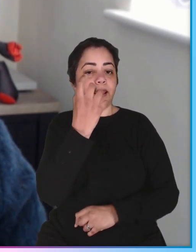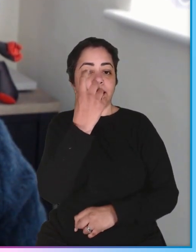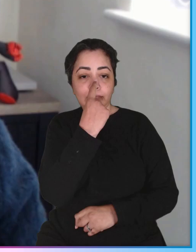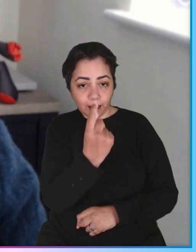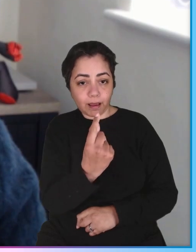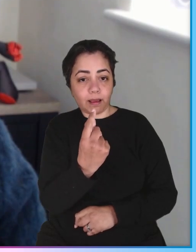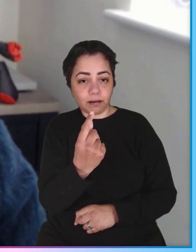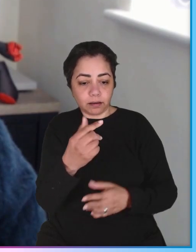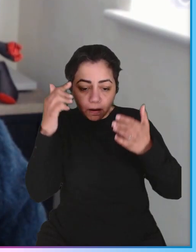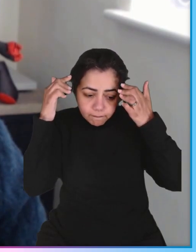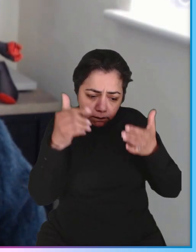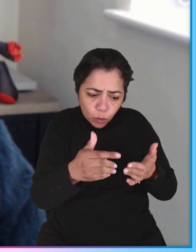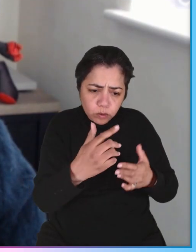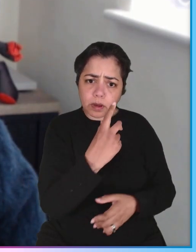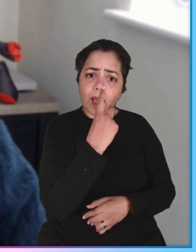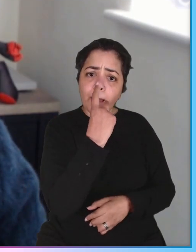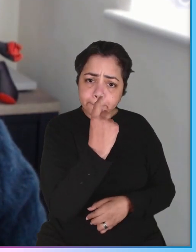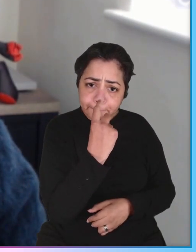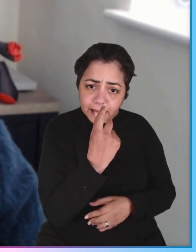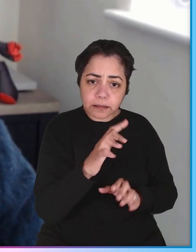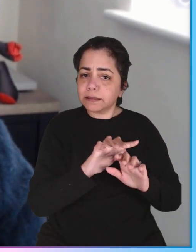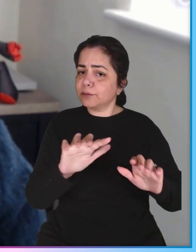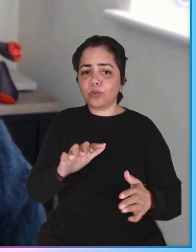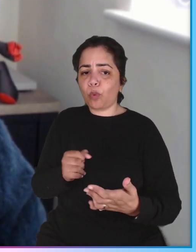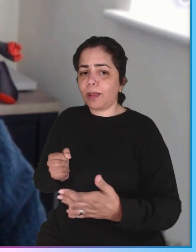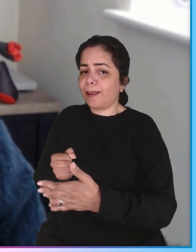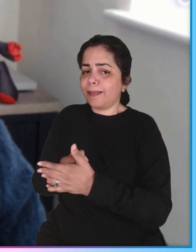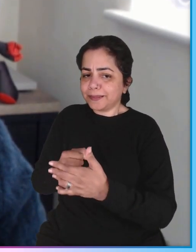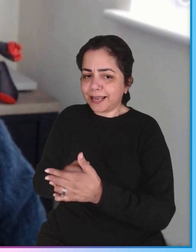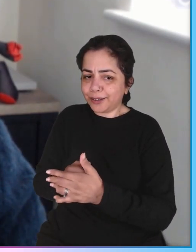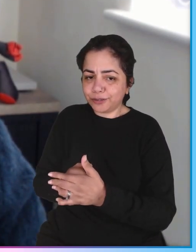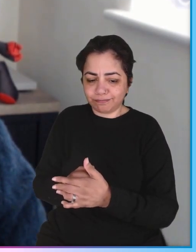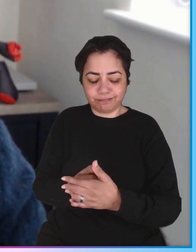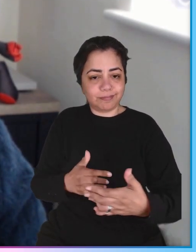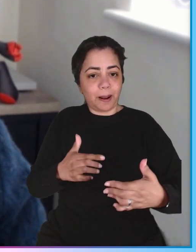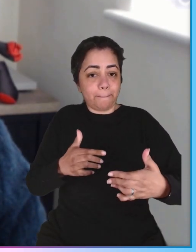Ultimately, gaming brings me joy.